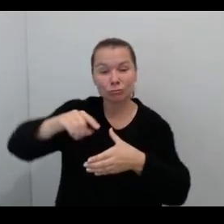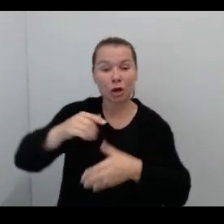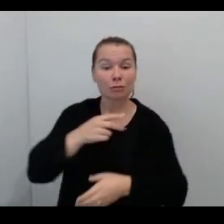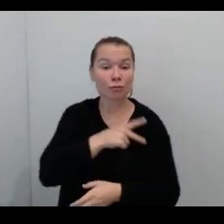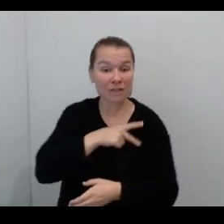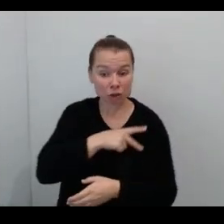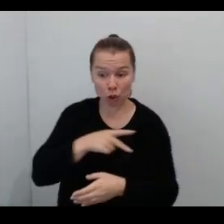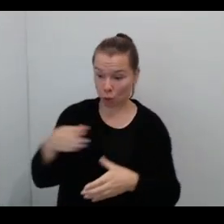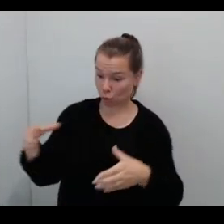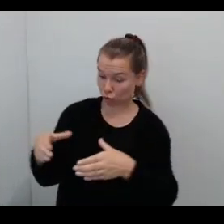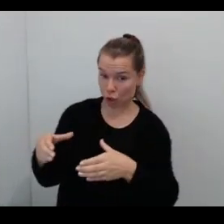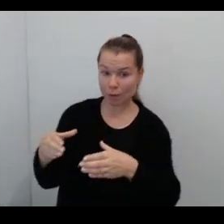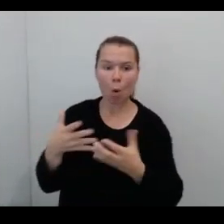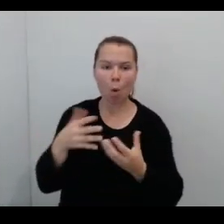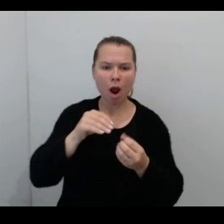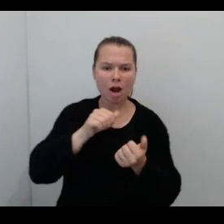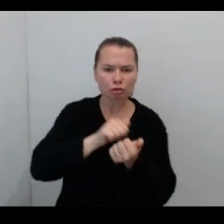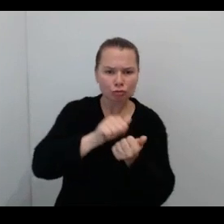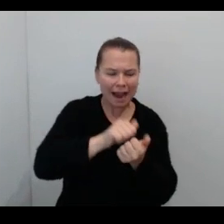training tool in your office.